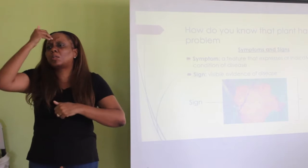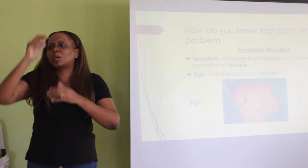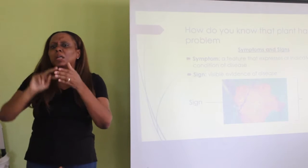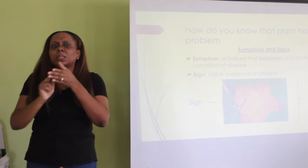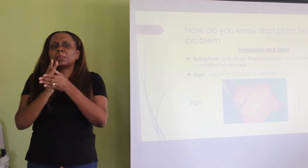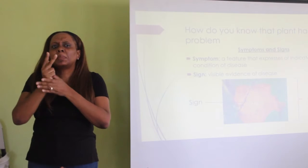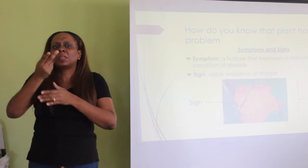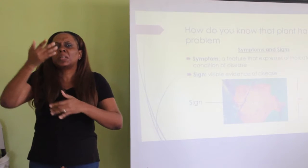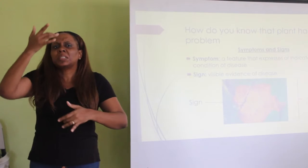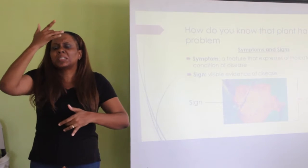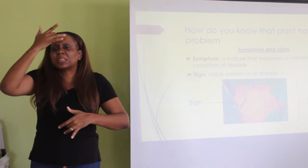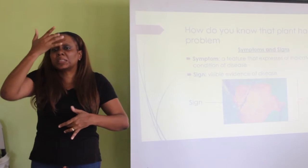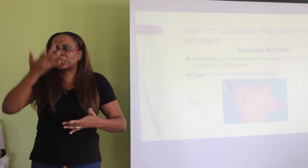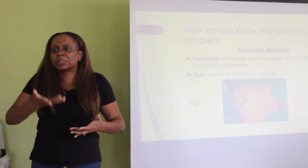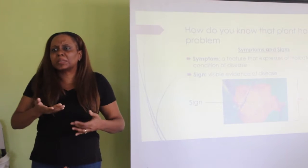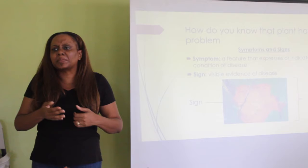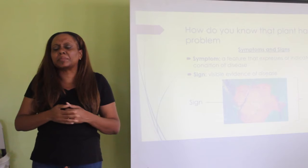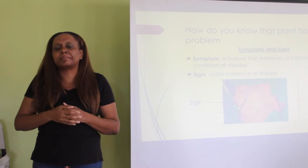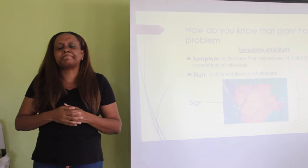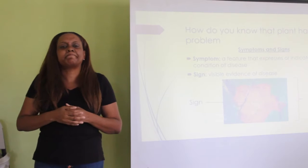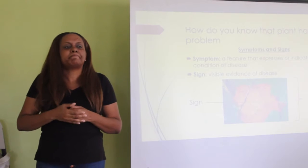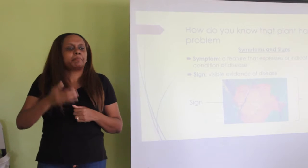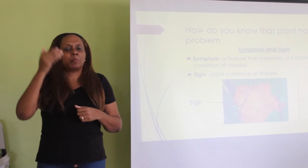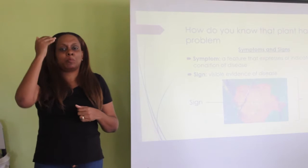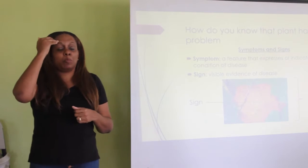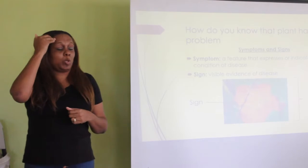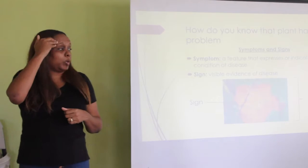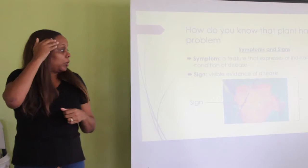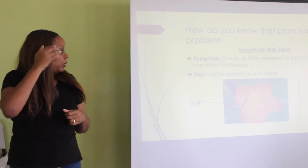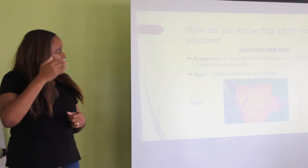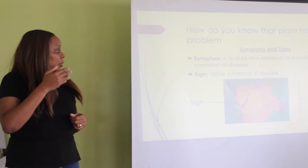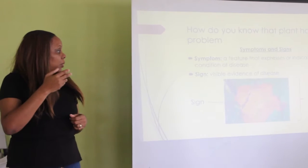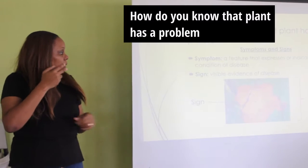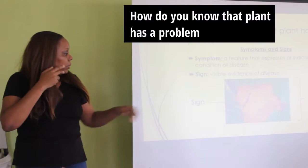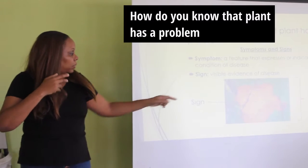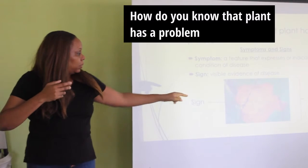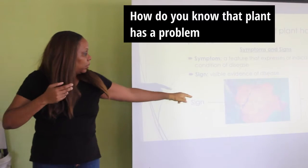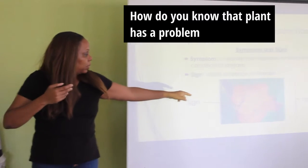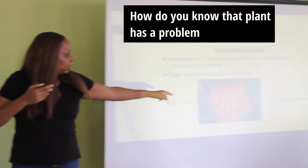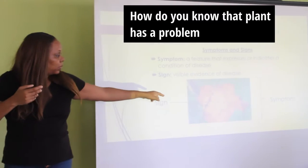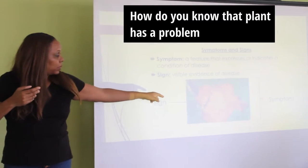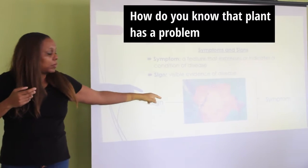we know by the symptoms or the signs that are seen on the planets and we know that because we would